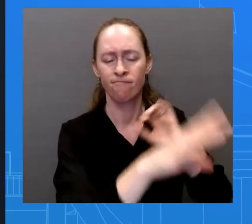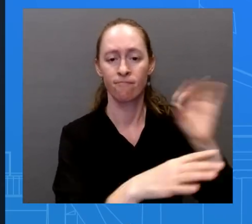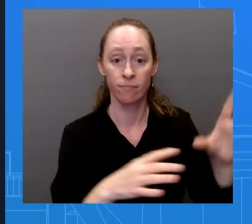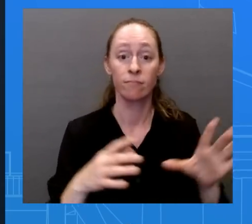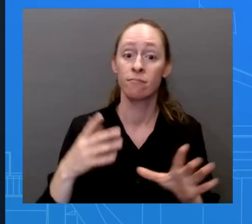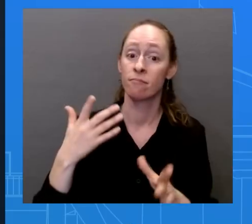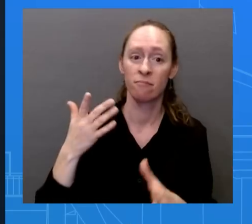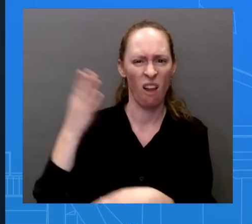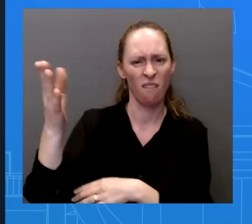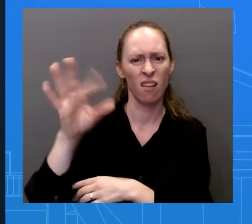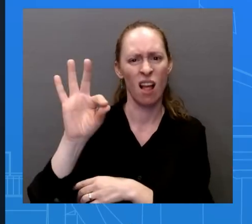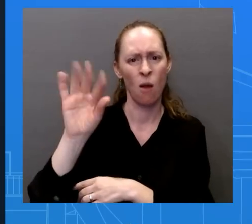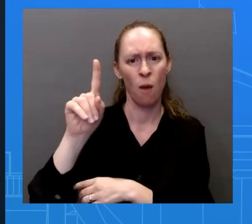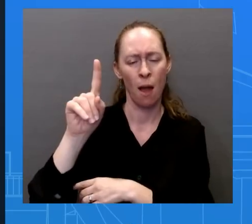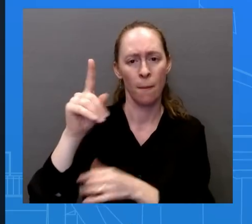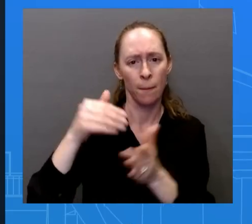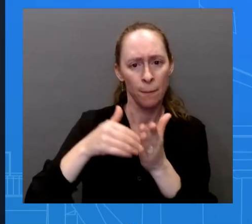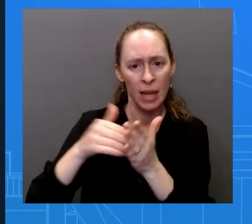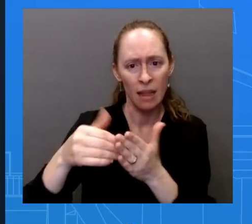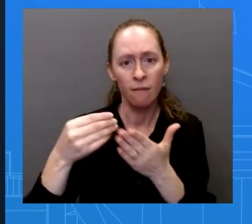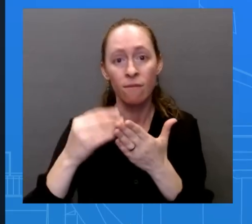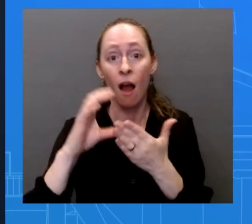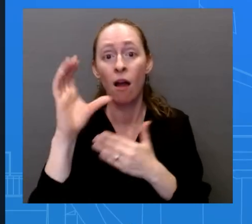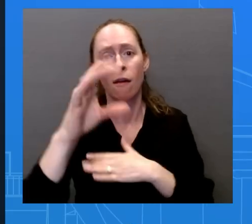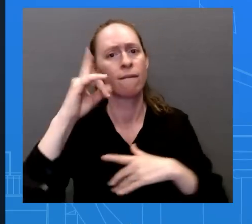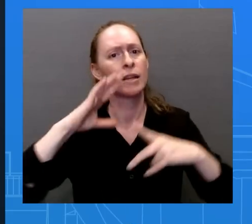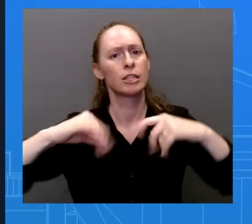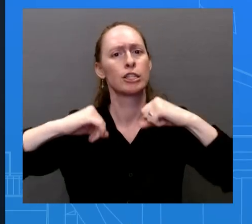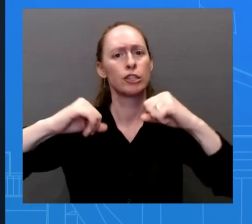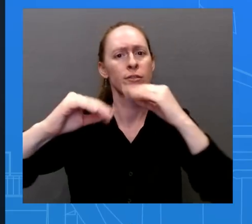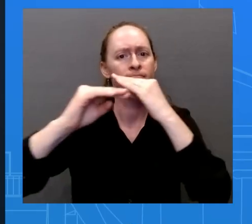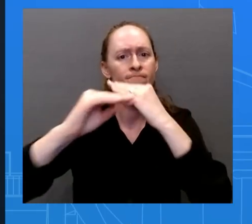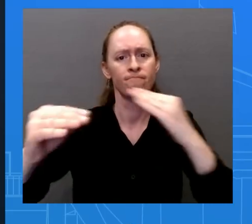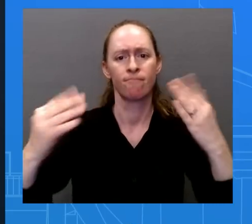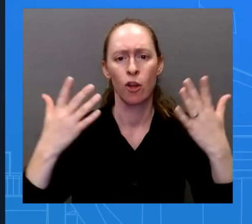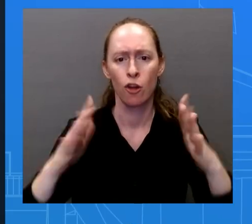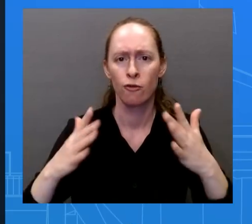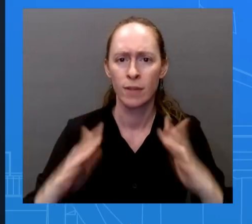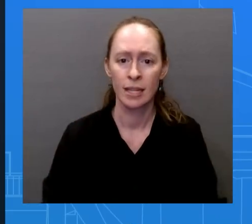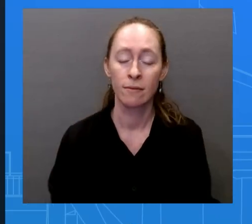to your question about the troops -- but we have offered that to strengthen